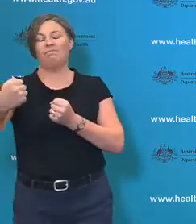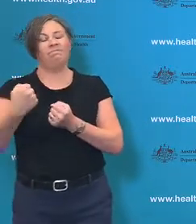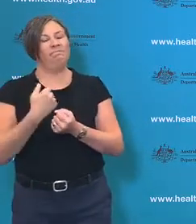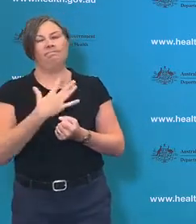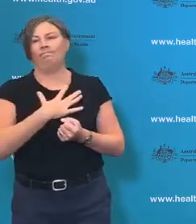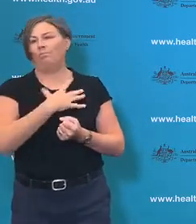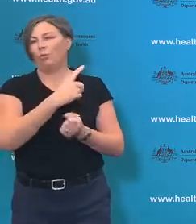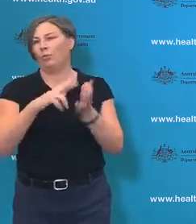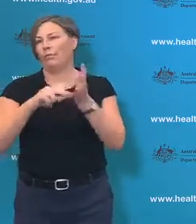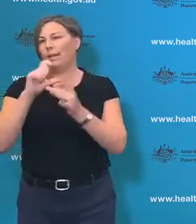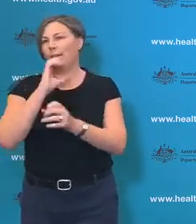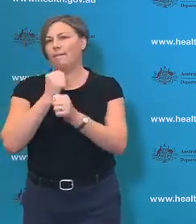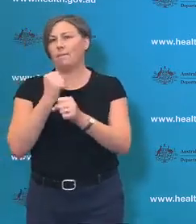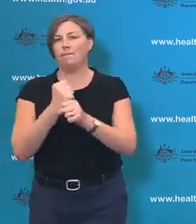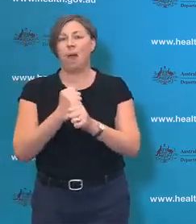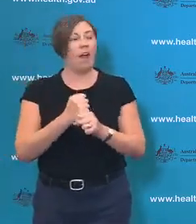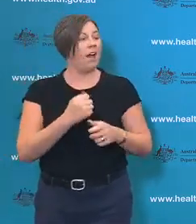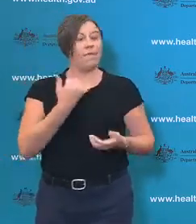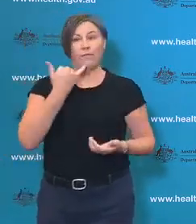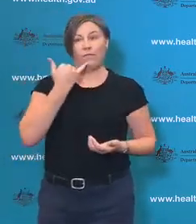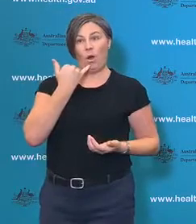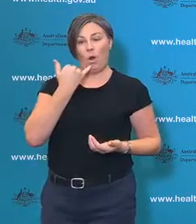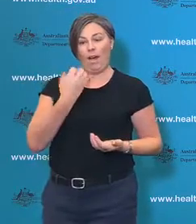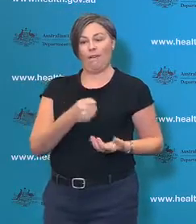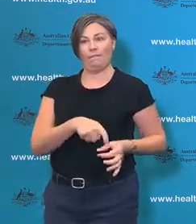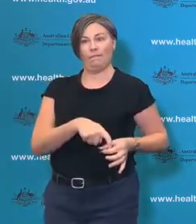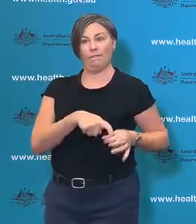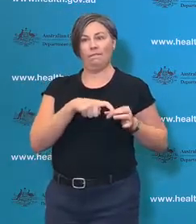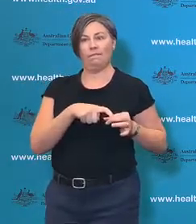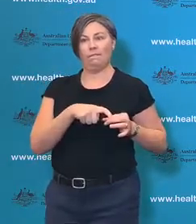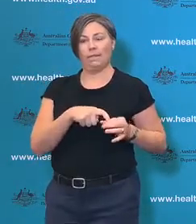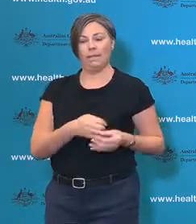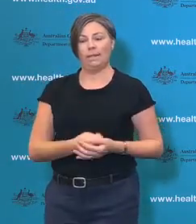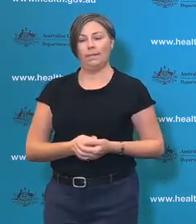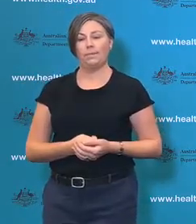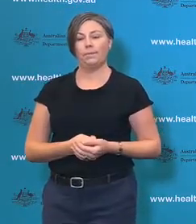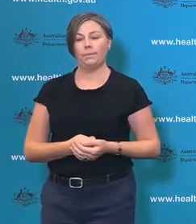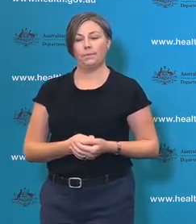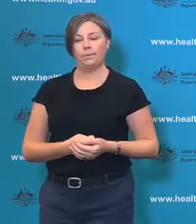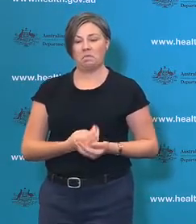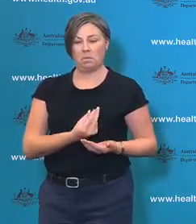On the phone, thanks Donna.